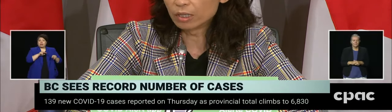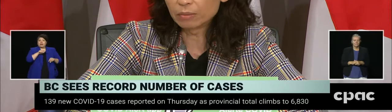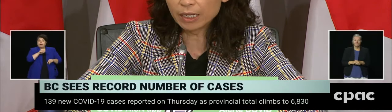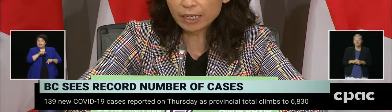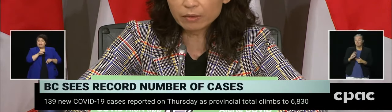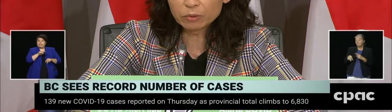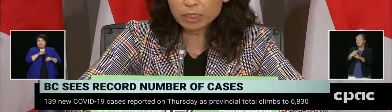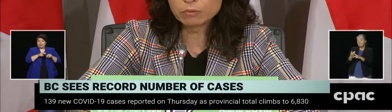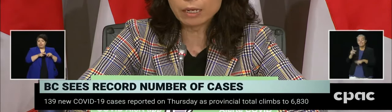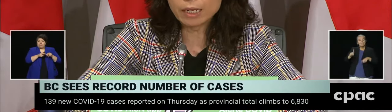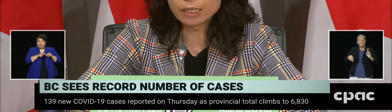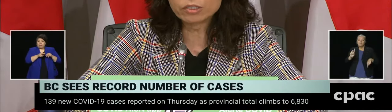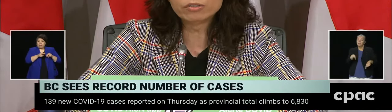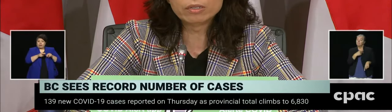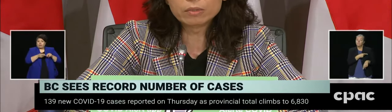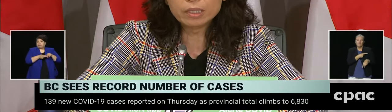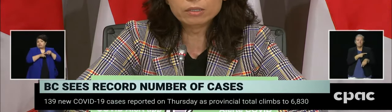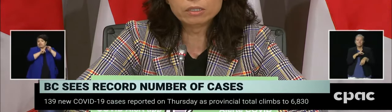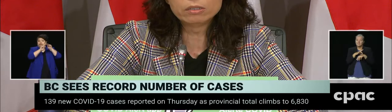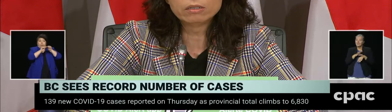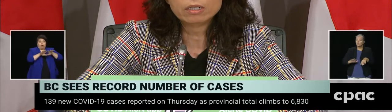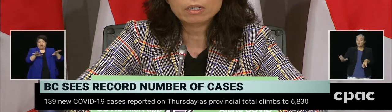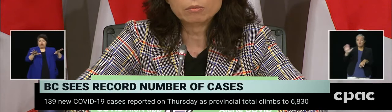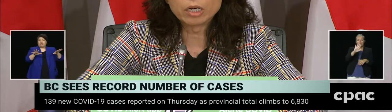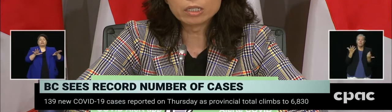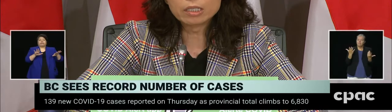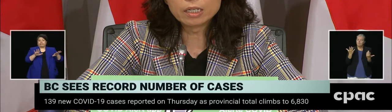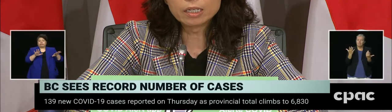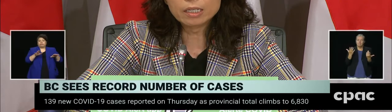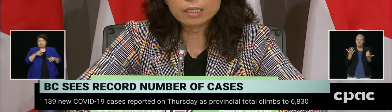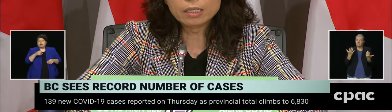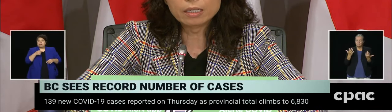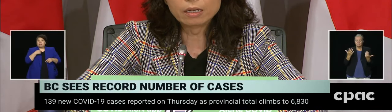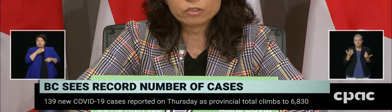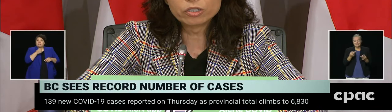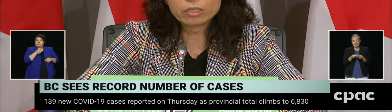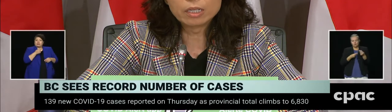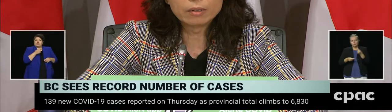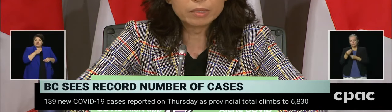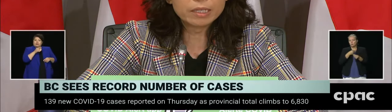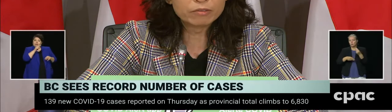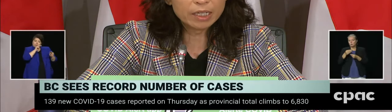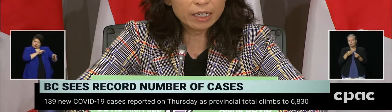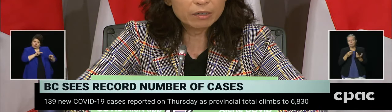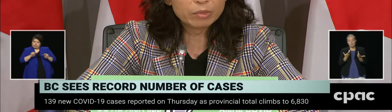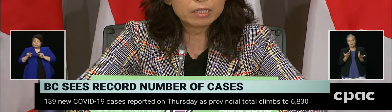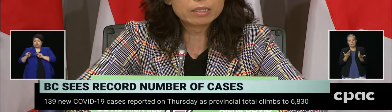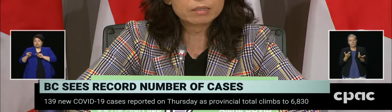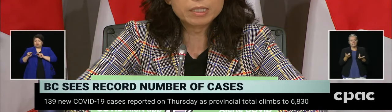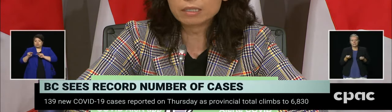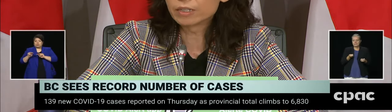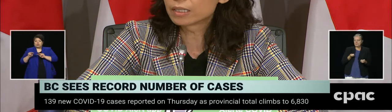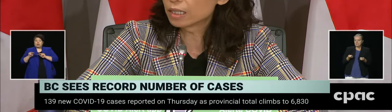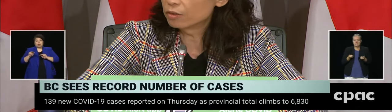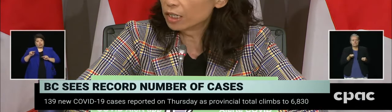THE IDEA IS TO NOT LET THINGS GET TO THE POINT WHERE THE